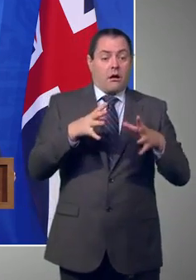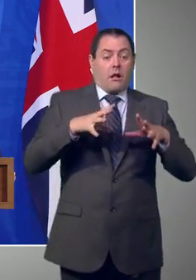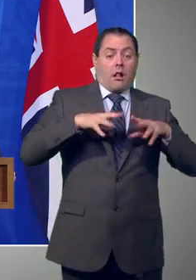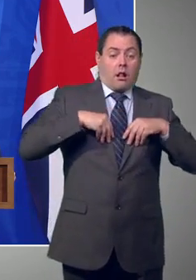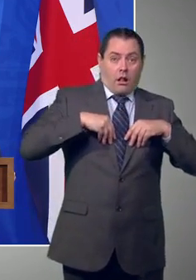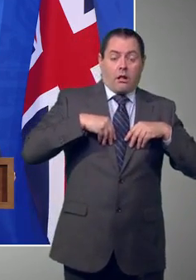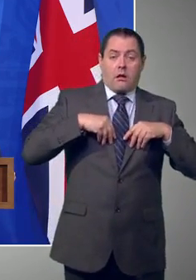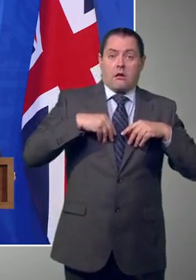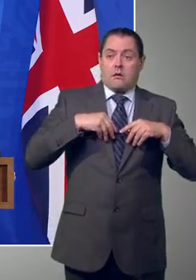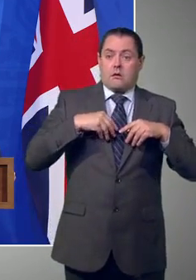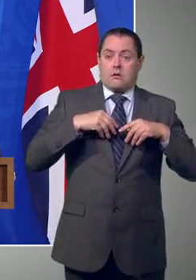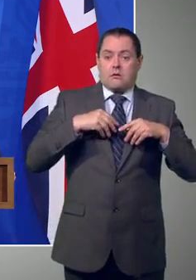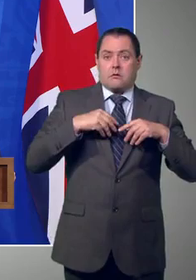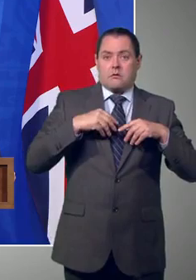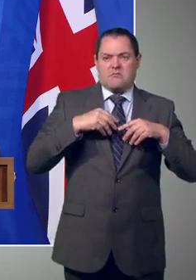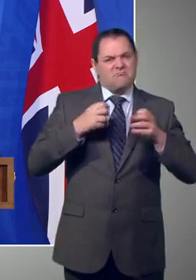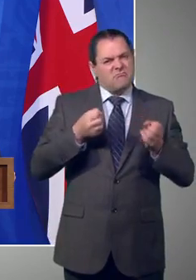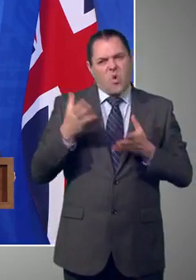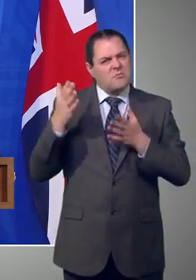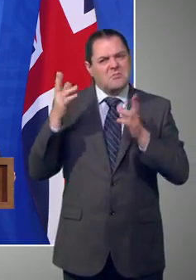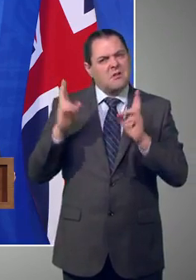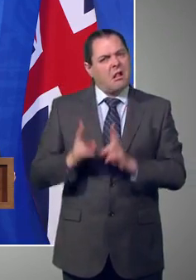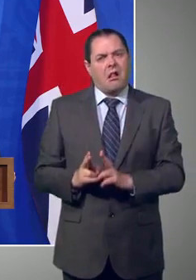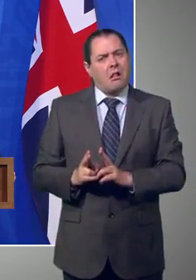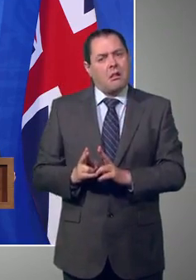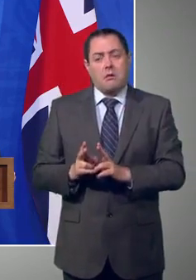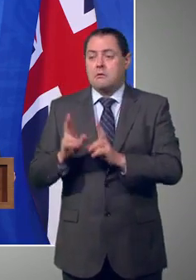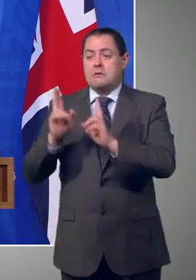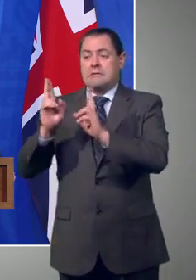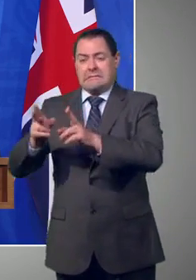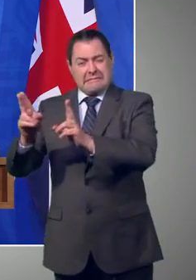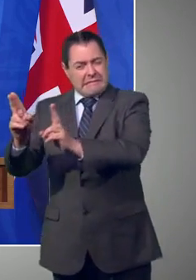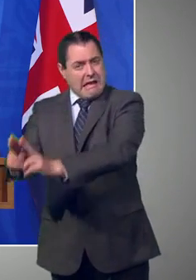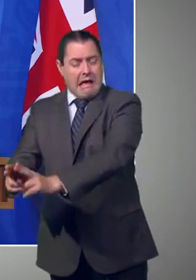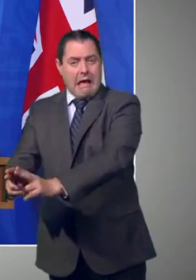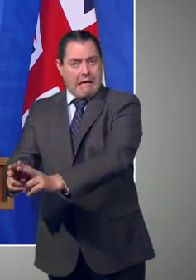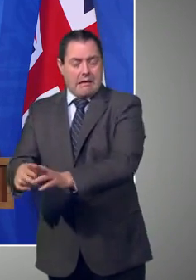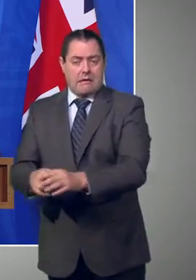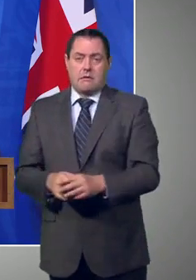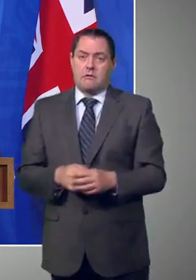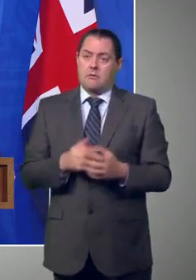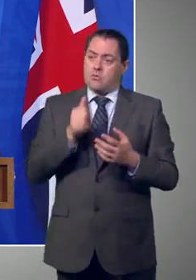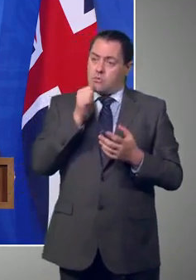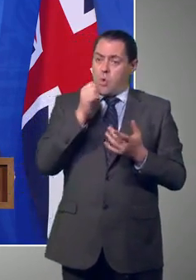week's ONS data showed that three in four adults now have